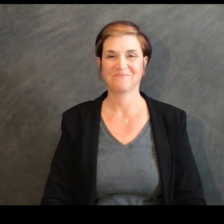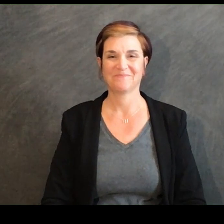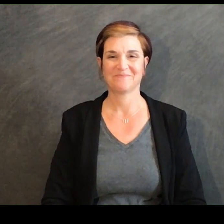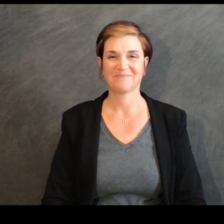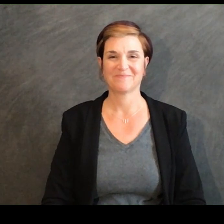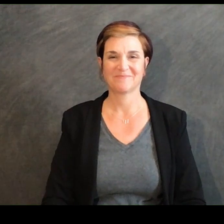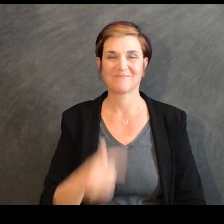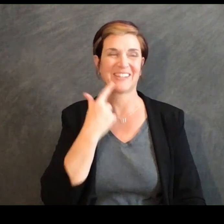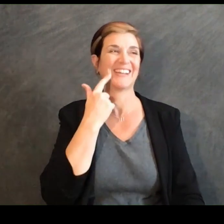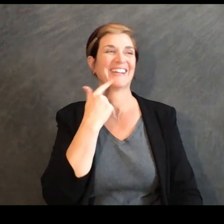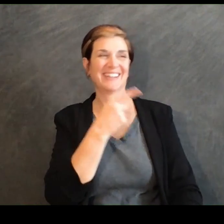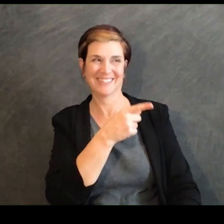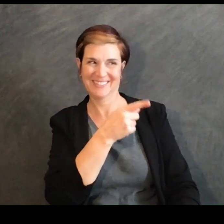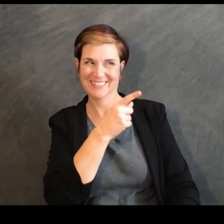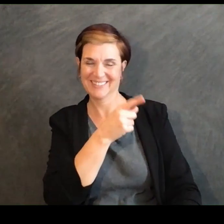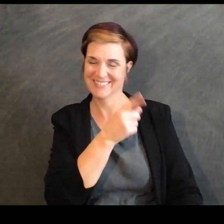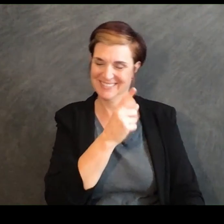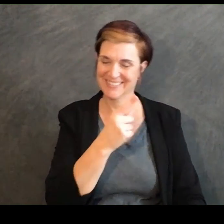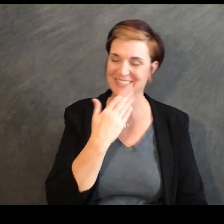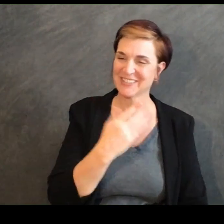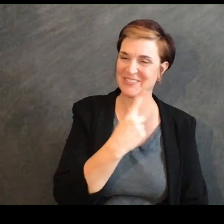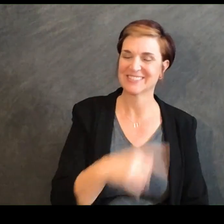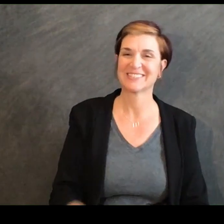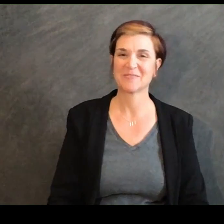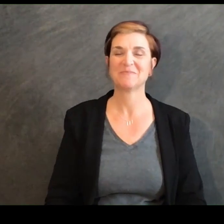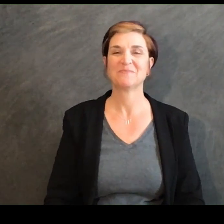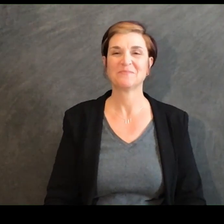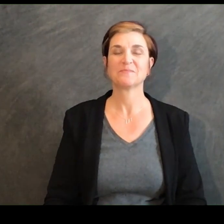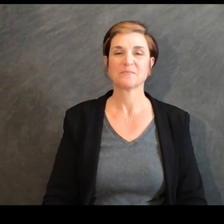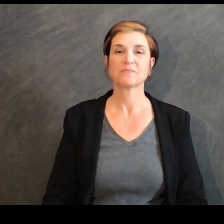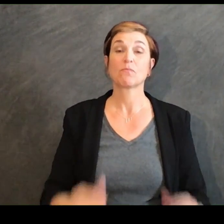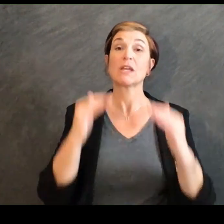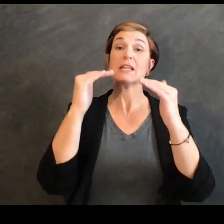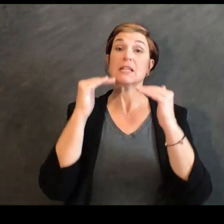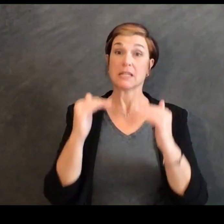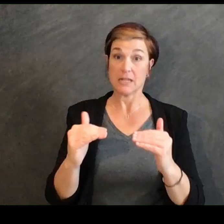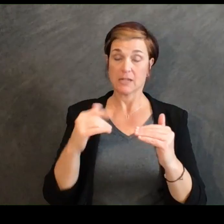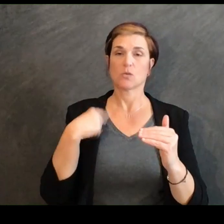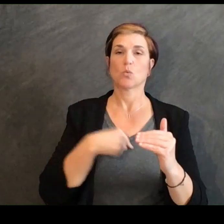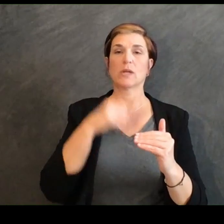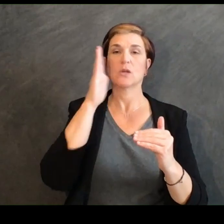that that's good also announcing the following emergency executive actions